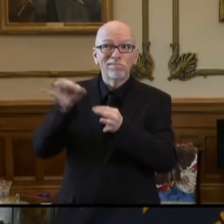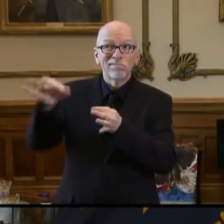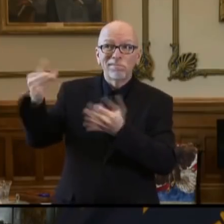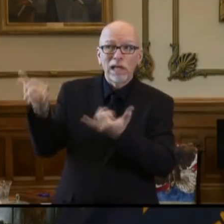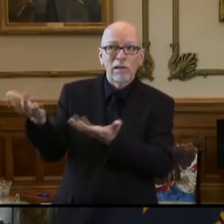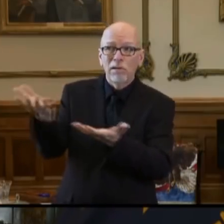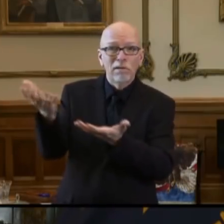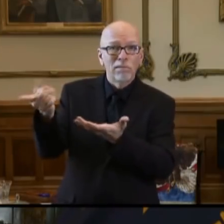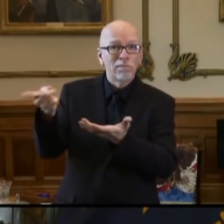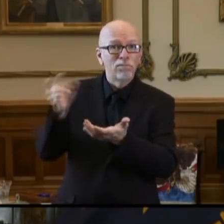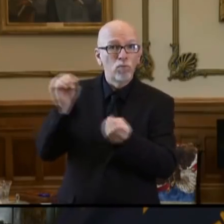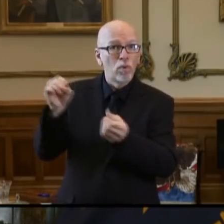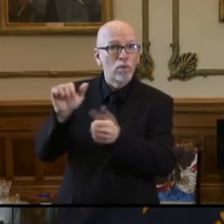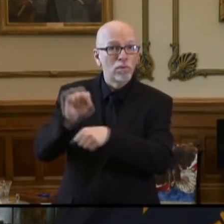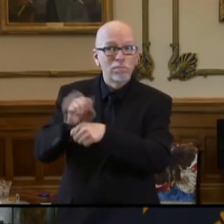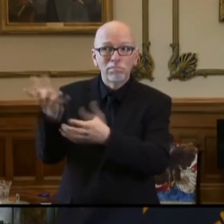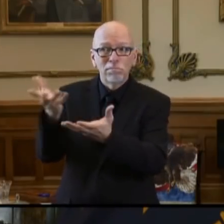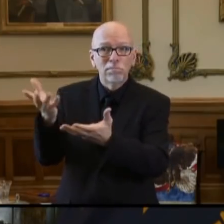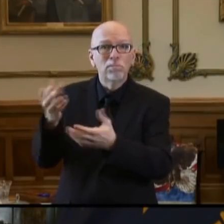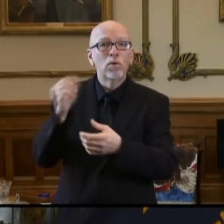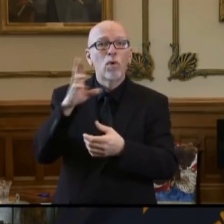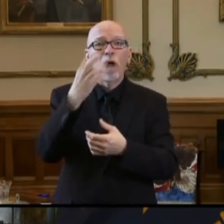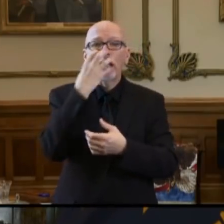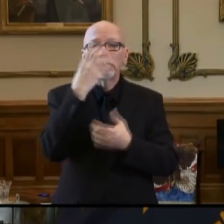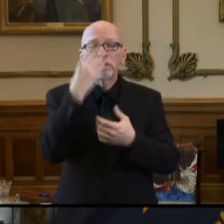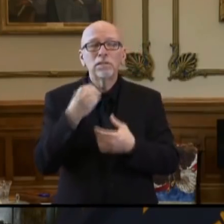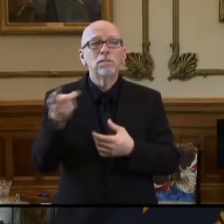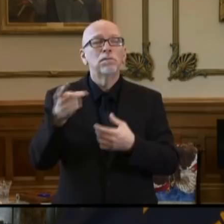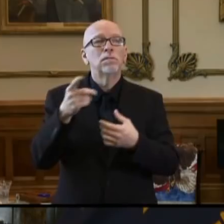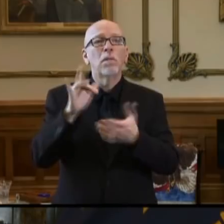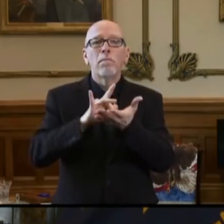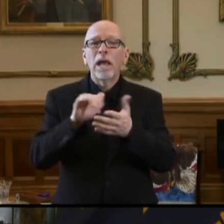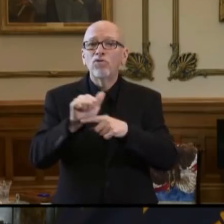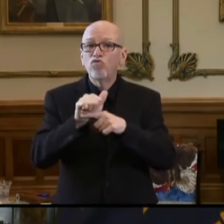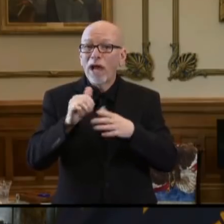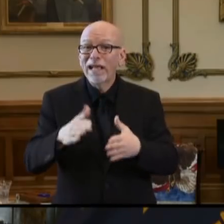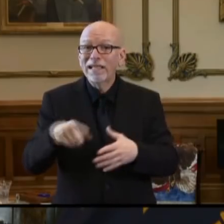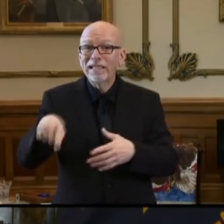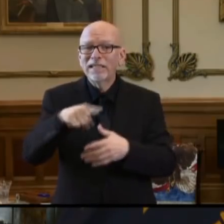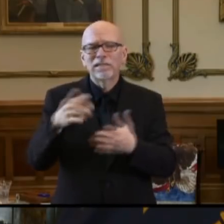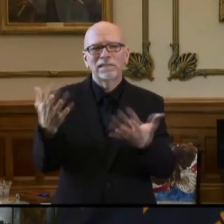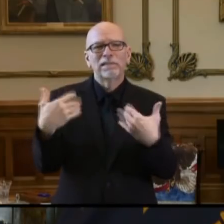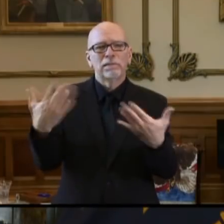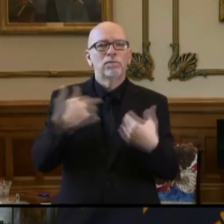WE ARE ASKING RETIRED PHYSICIANS, THOSE CLINICIANS WHO HAVE NOT BEEN WORKING BECAUSE ELECTIVE SURGERIES HAVE BEEN POSTPONED.